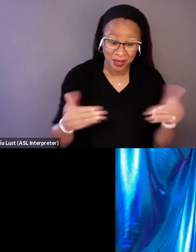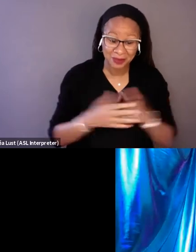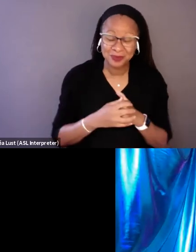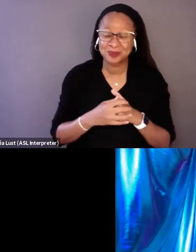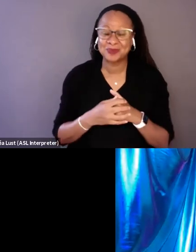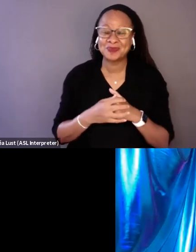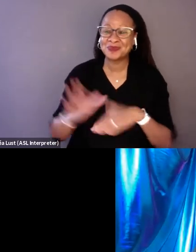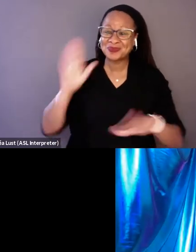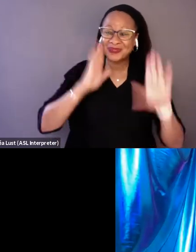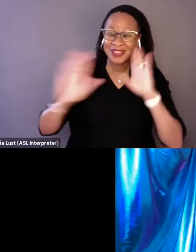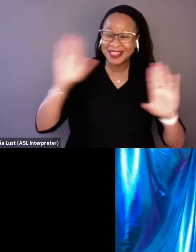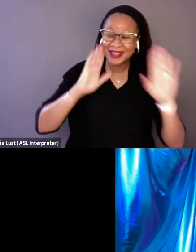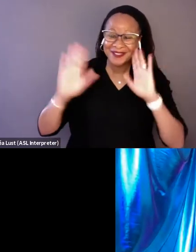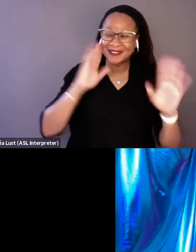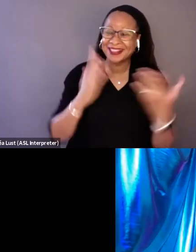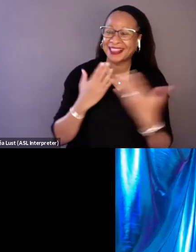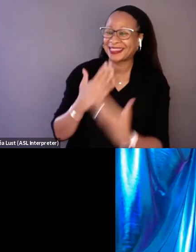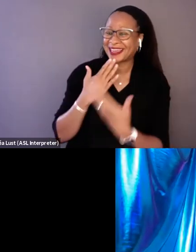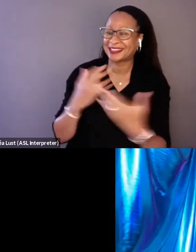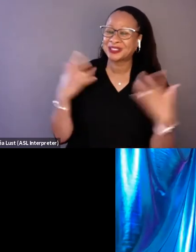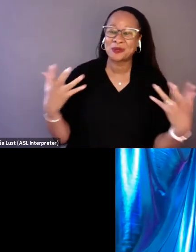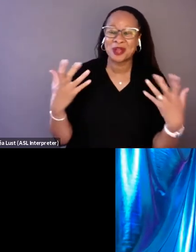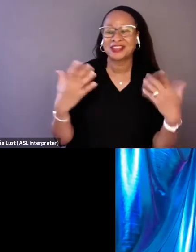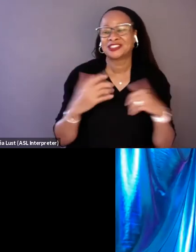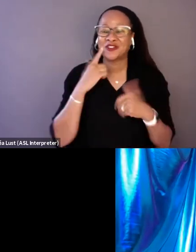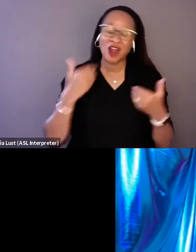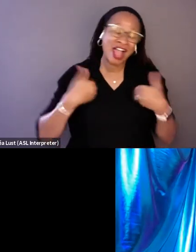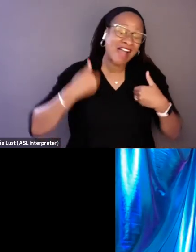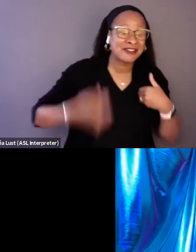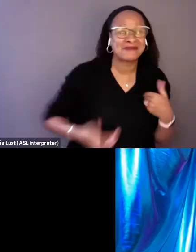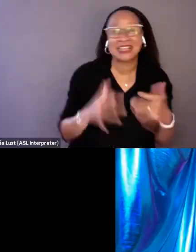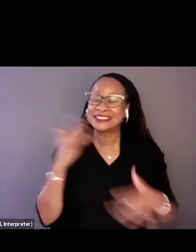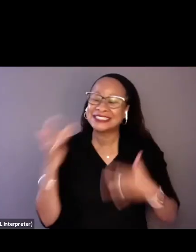Hello, hello. Thanks so much for having me so excited to be here